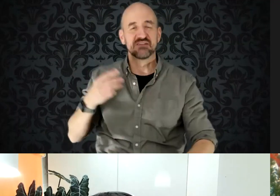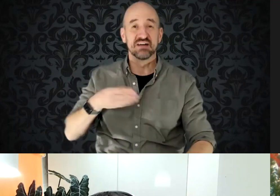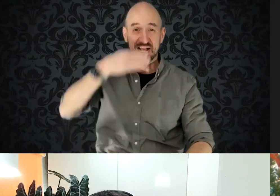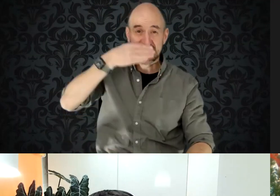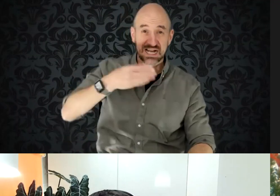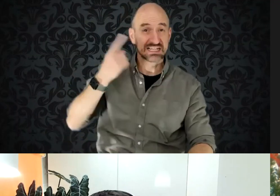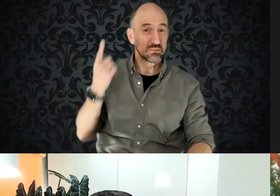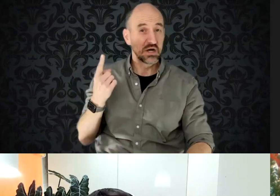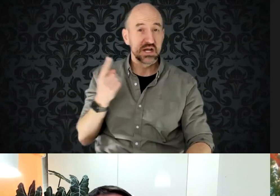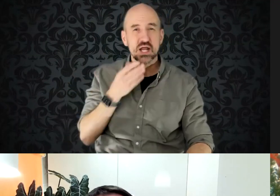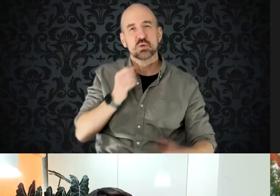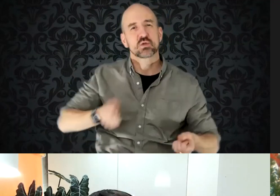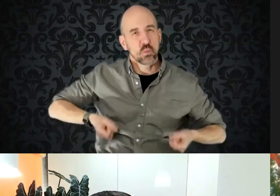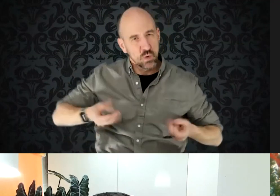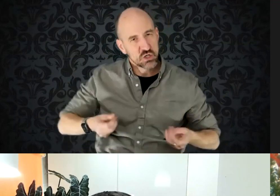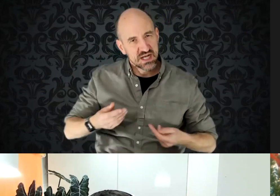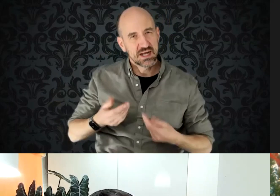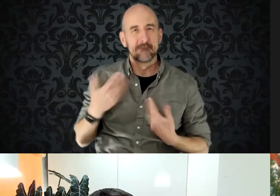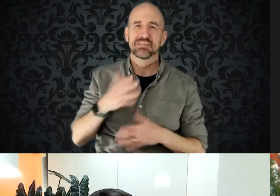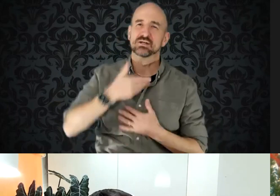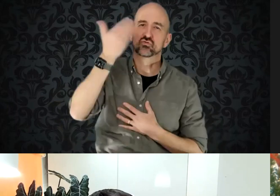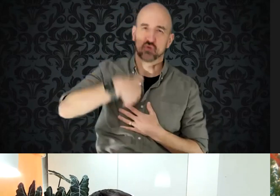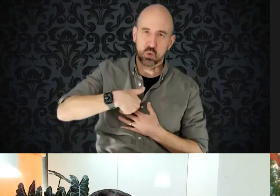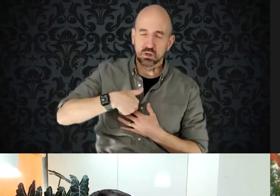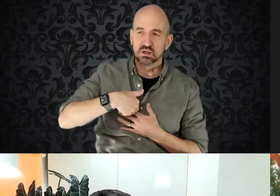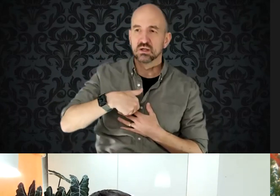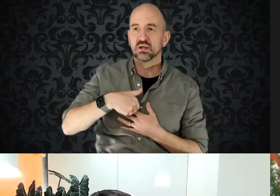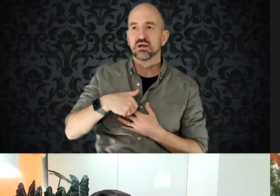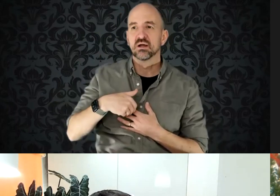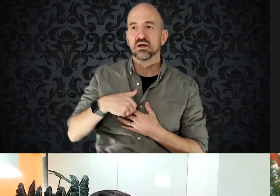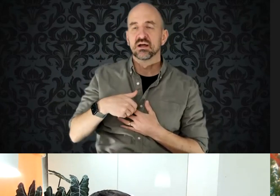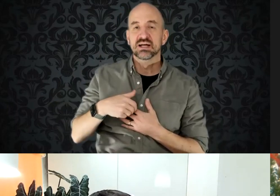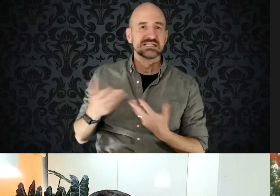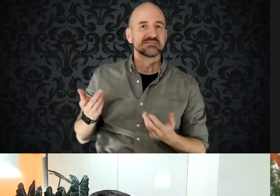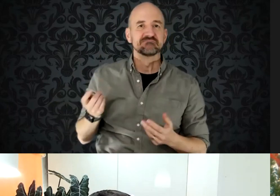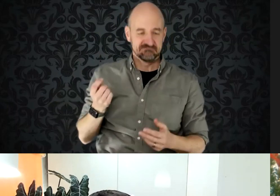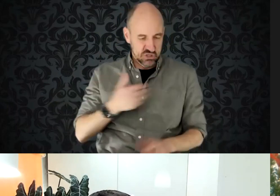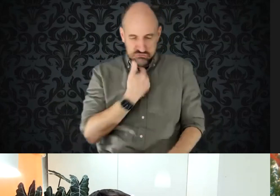That was brilliant, I am sure we have another question for someone who has been